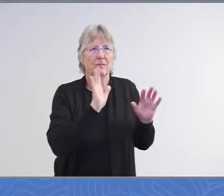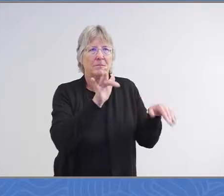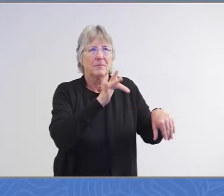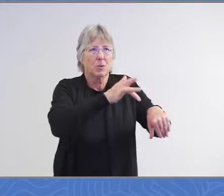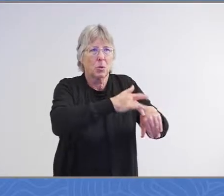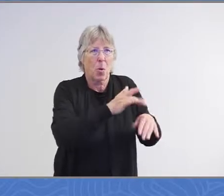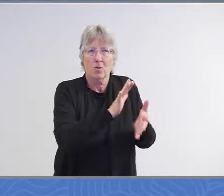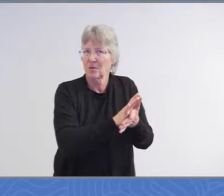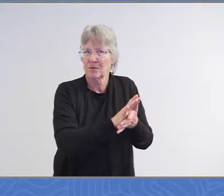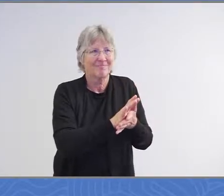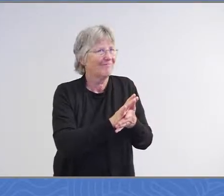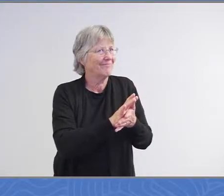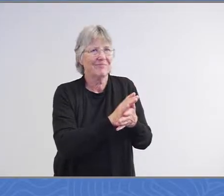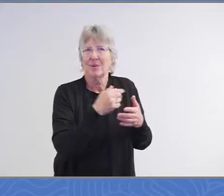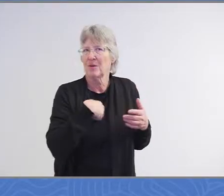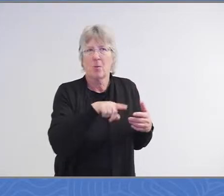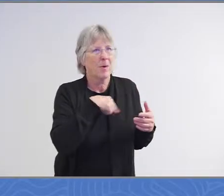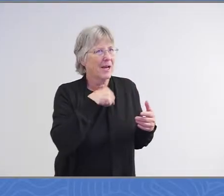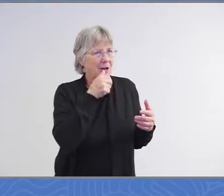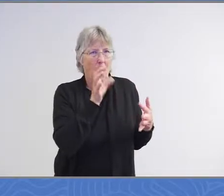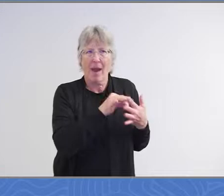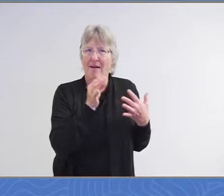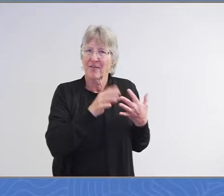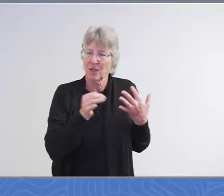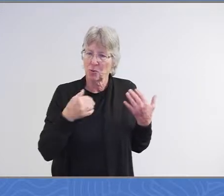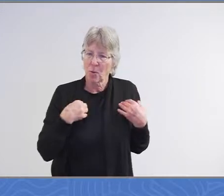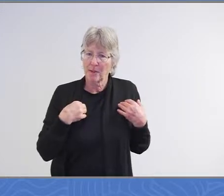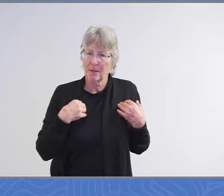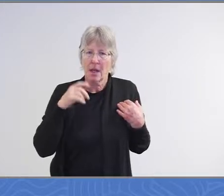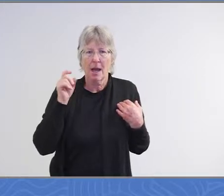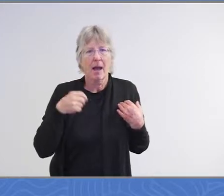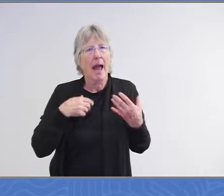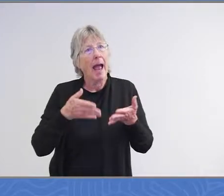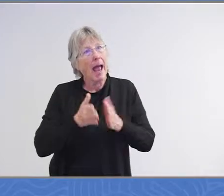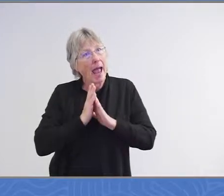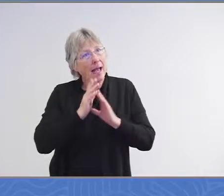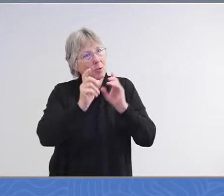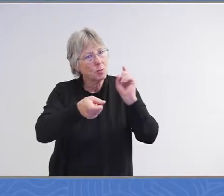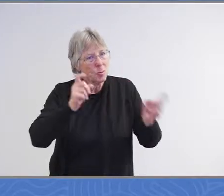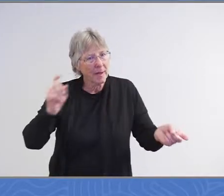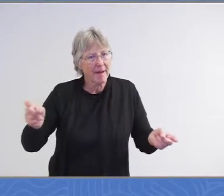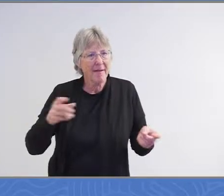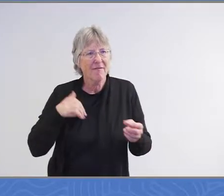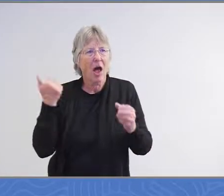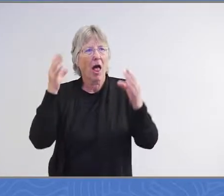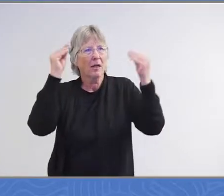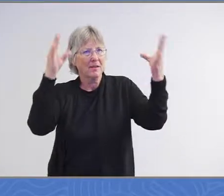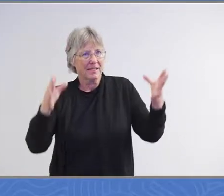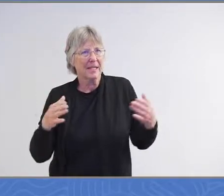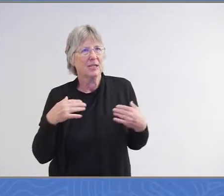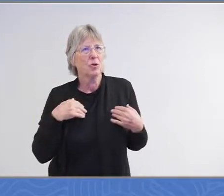We are asking that you give all teachers the availability and options to continue to input their online learning